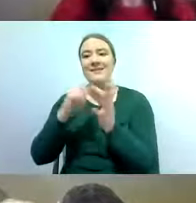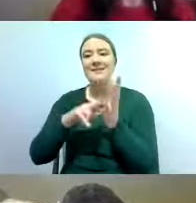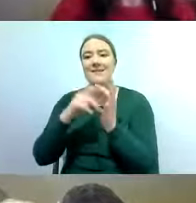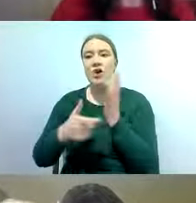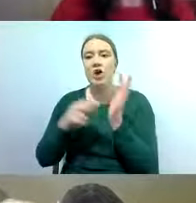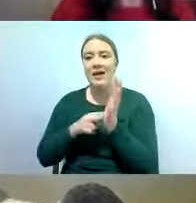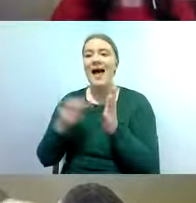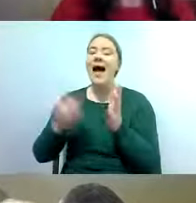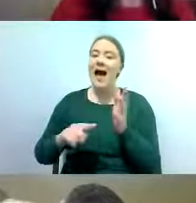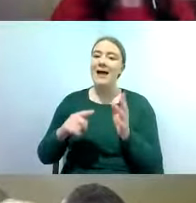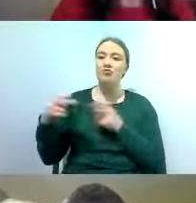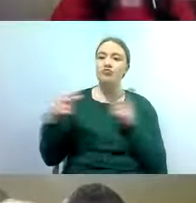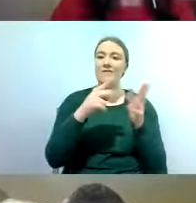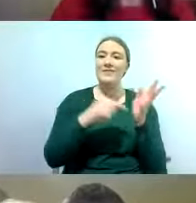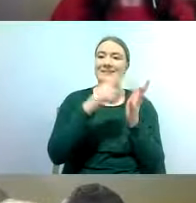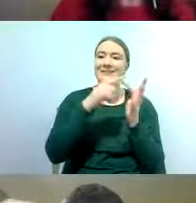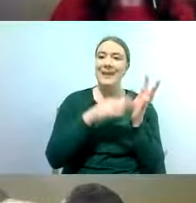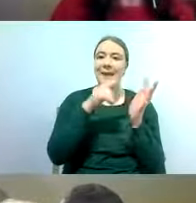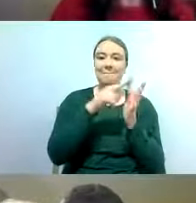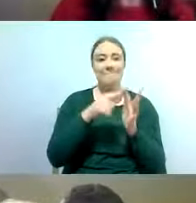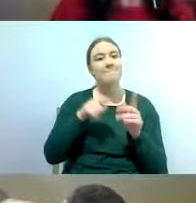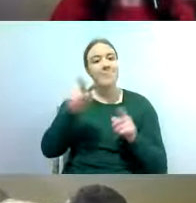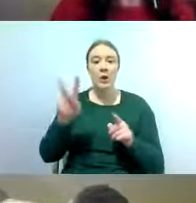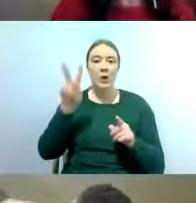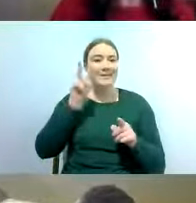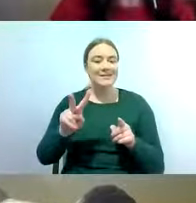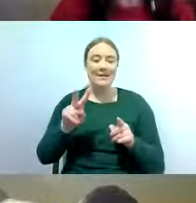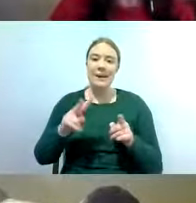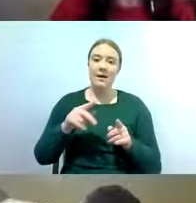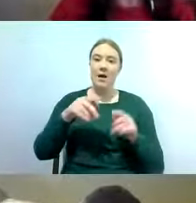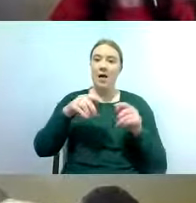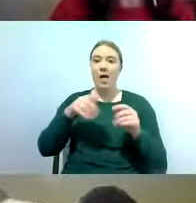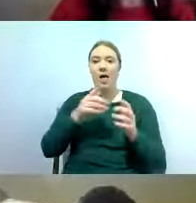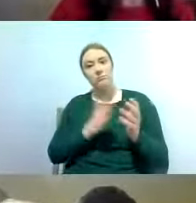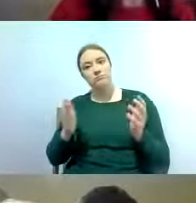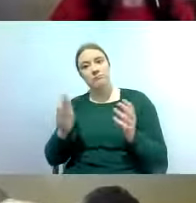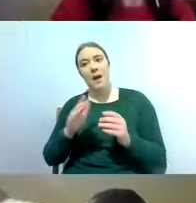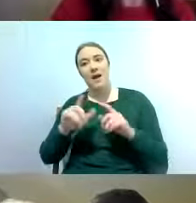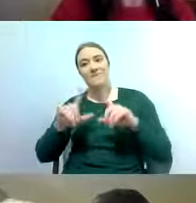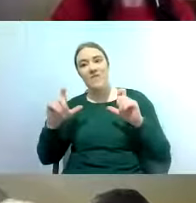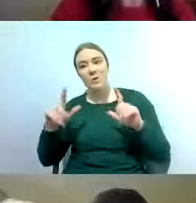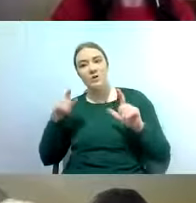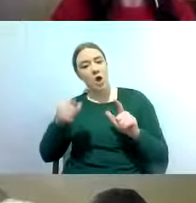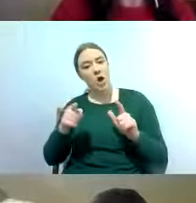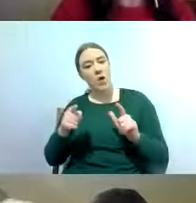image on the left showing the river team coming into the river seven and how different the two